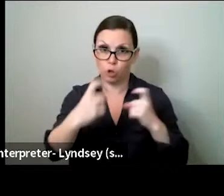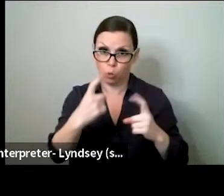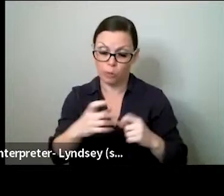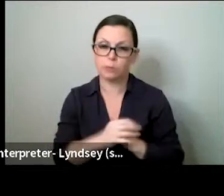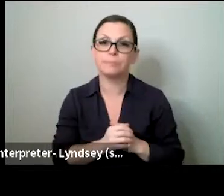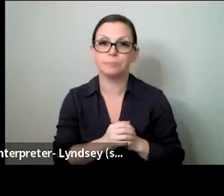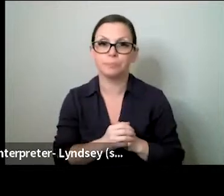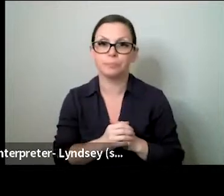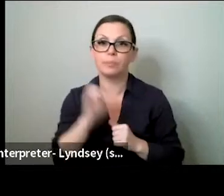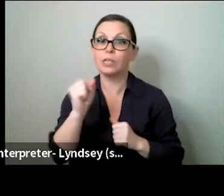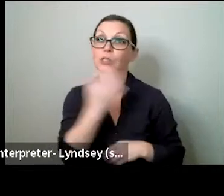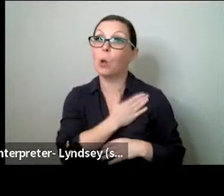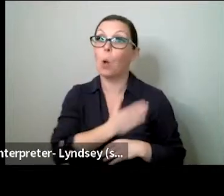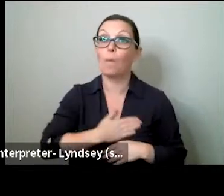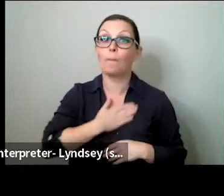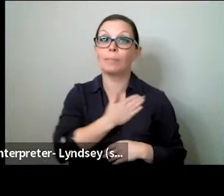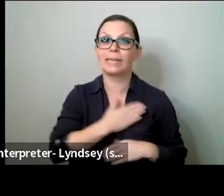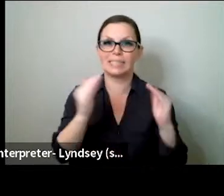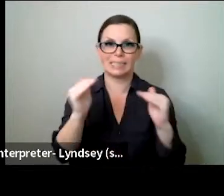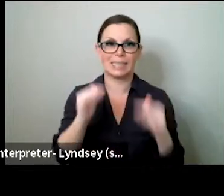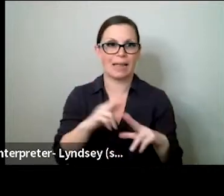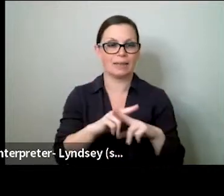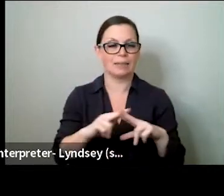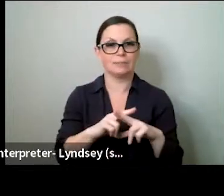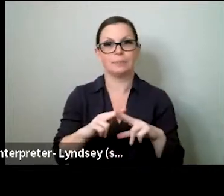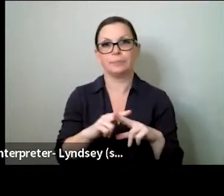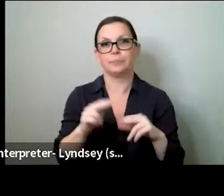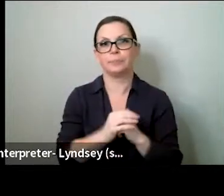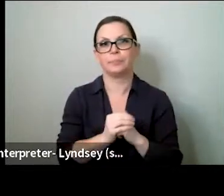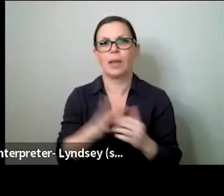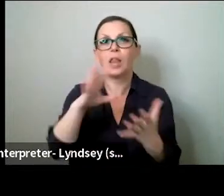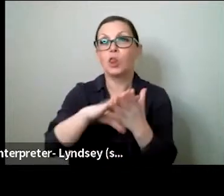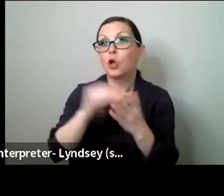So please, next slide, learn more about us.